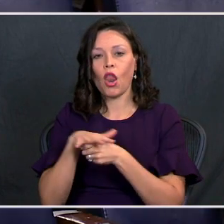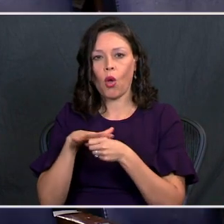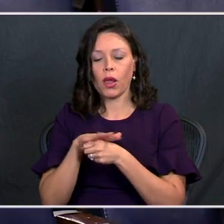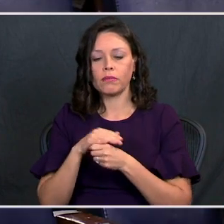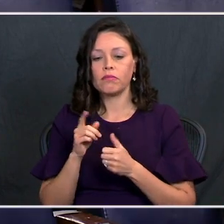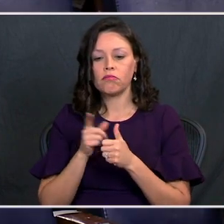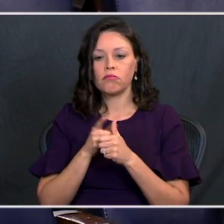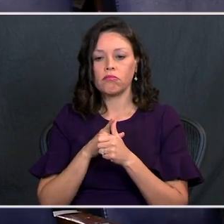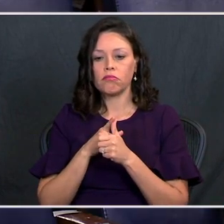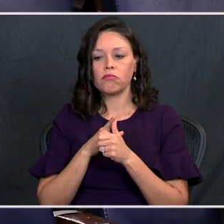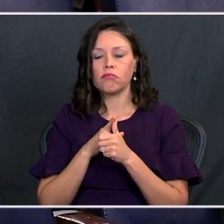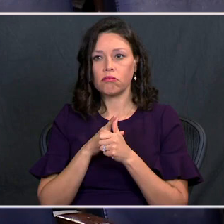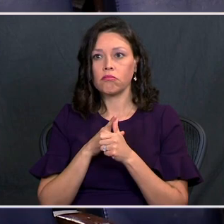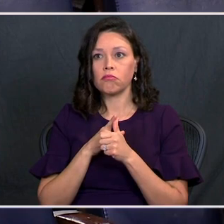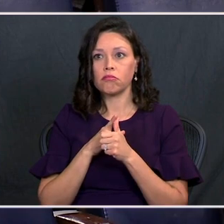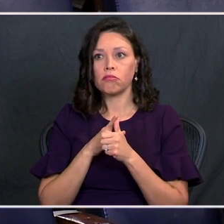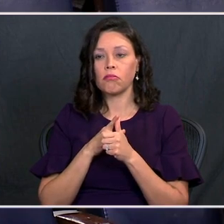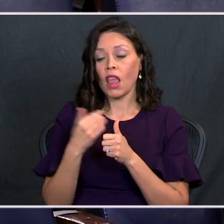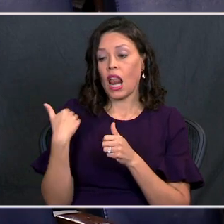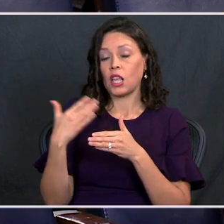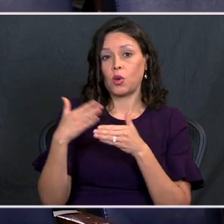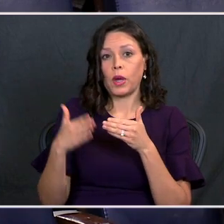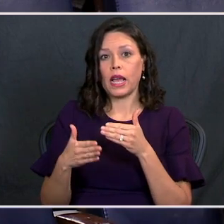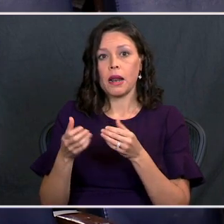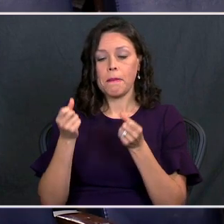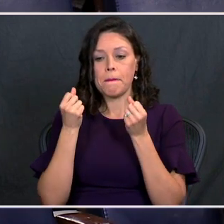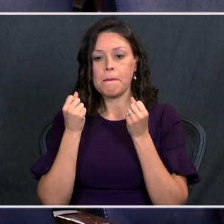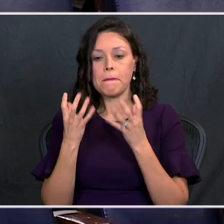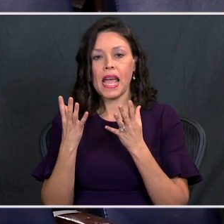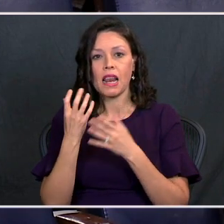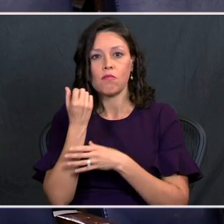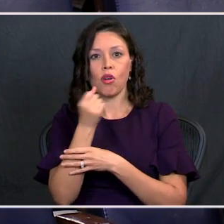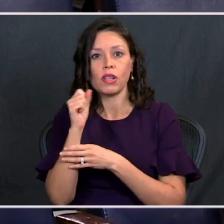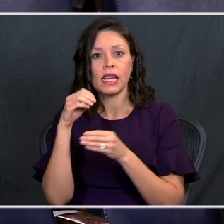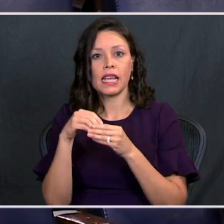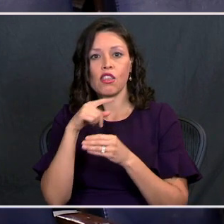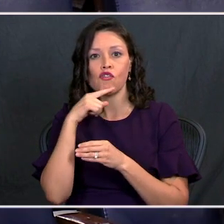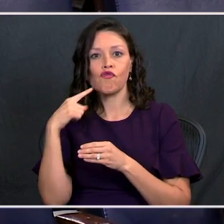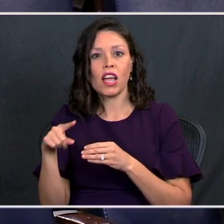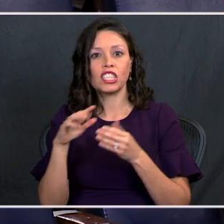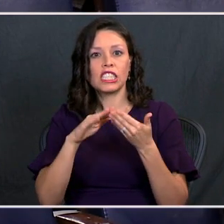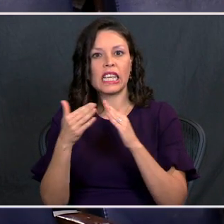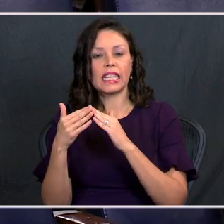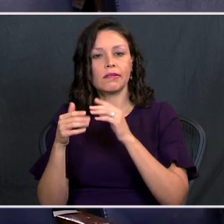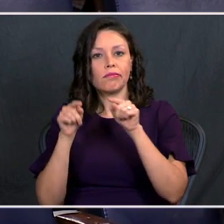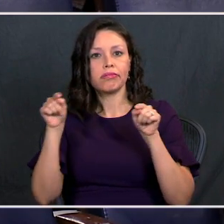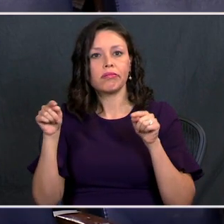The Press: Overseas first: Over the weekend, there were dozens of significant protests in Russian cities over the arrest of Alexei Navalny,